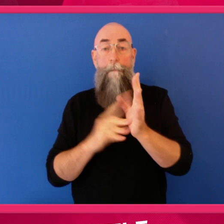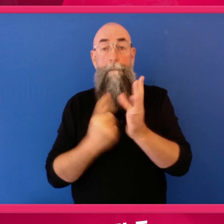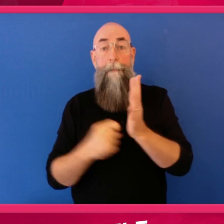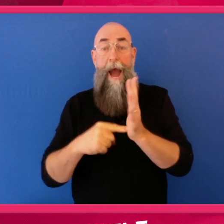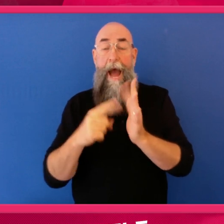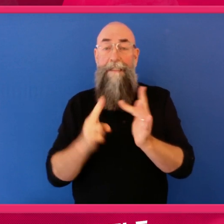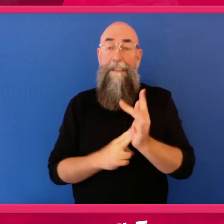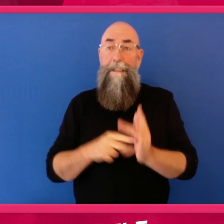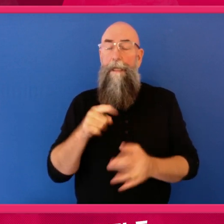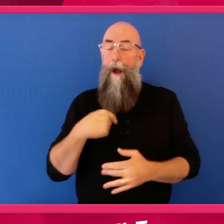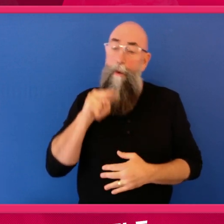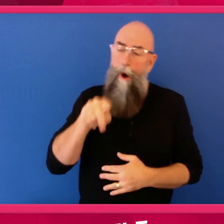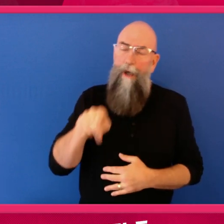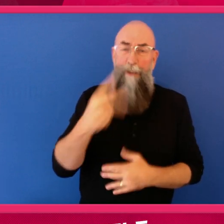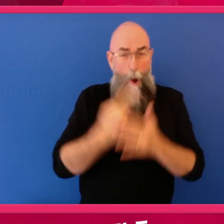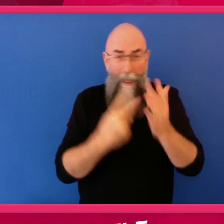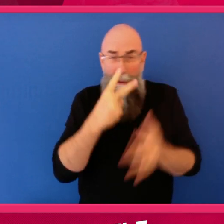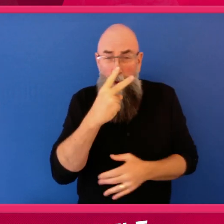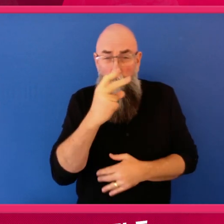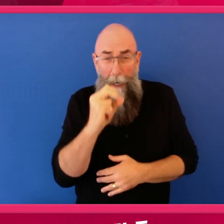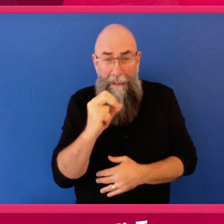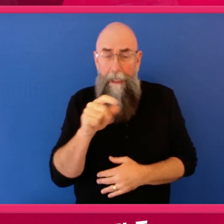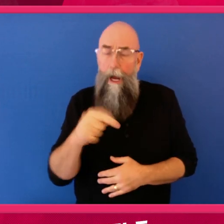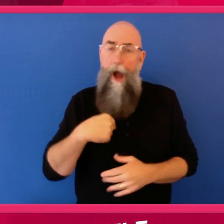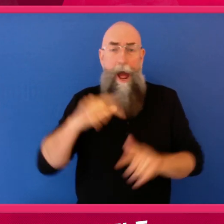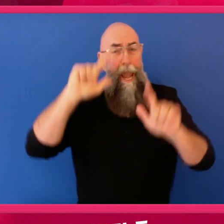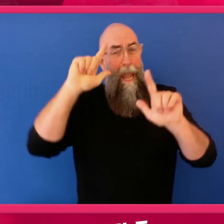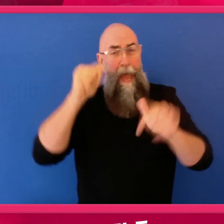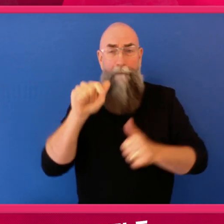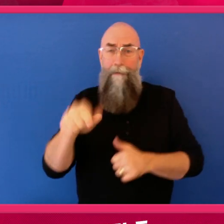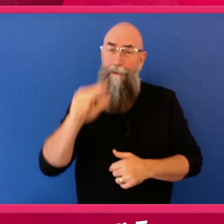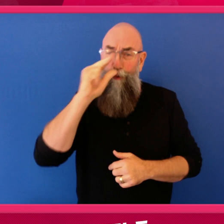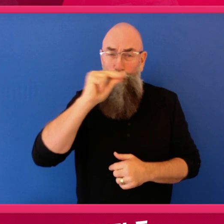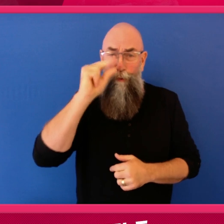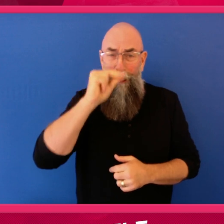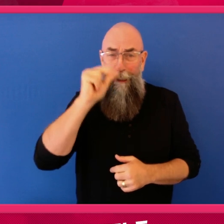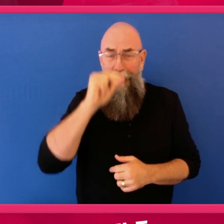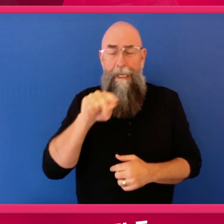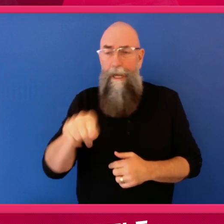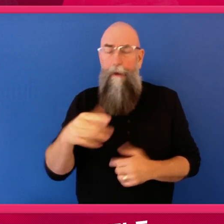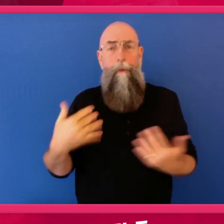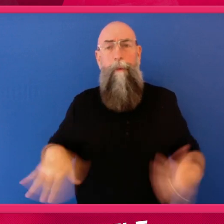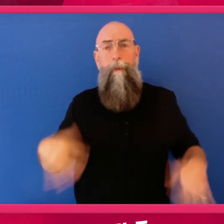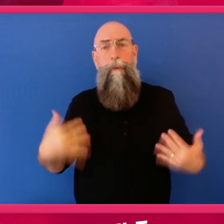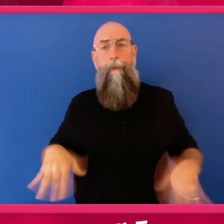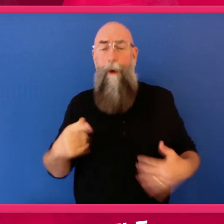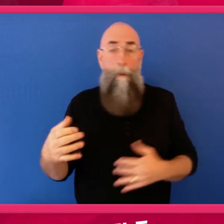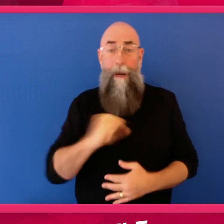Kurt Fearnley: I love Brenden. We call him Junior, and I don't know whether, how we can call him Junior because he's an elder statesman of the team now. Brenden is really invested